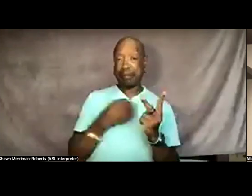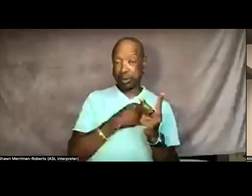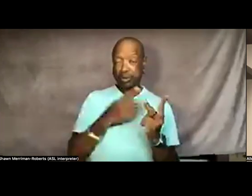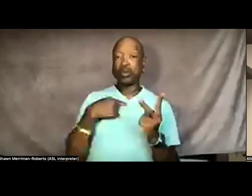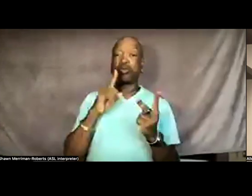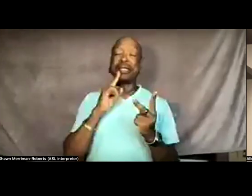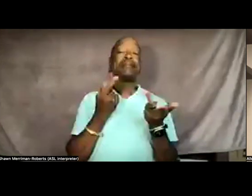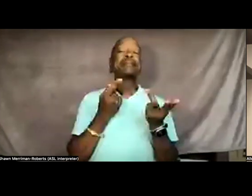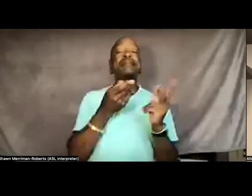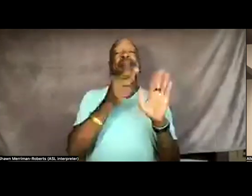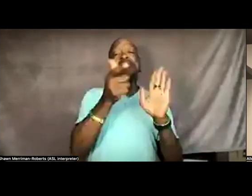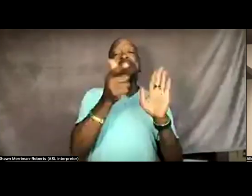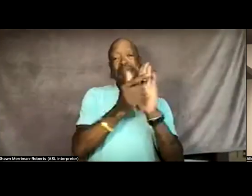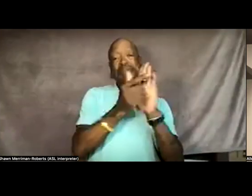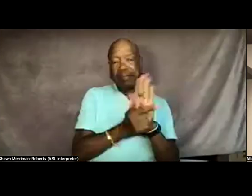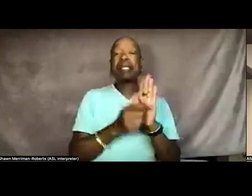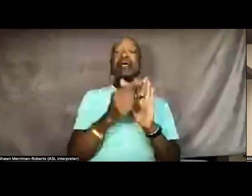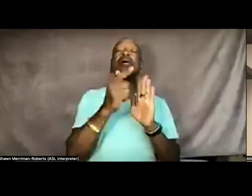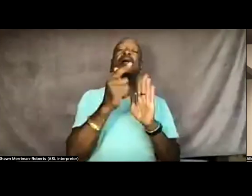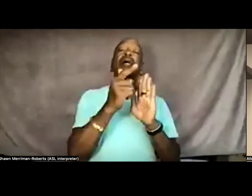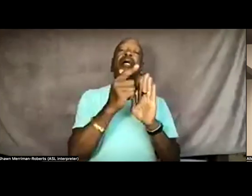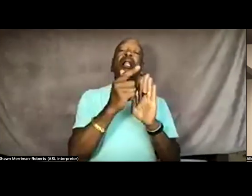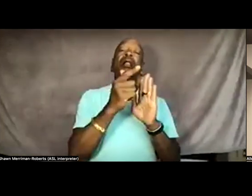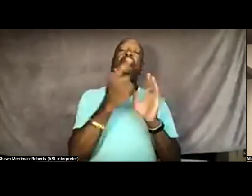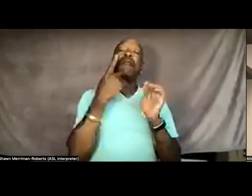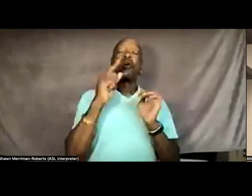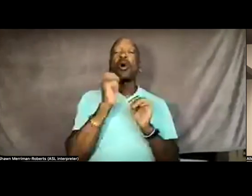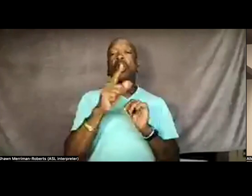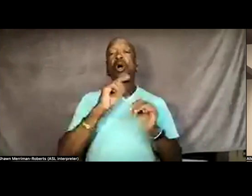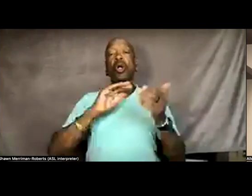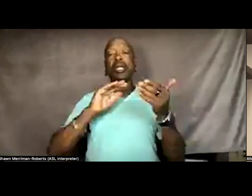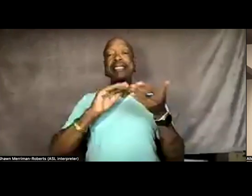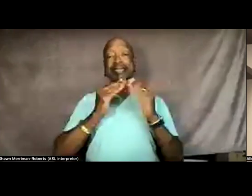Mask mandates for All City buildings including public libraries and senior centers the action